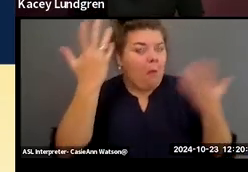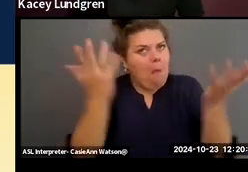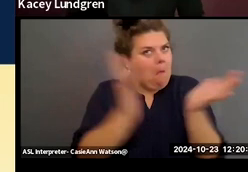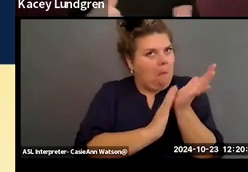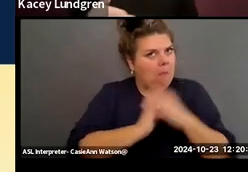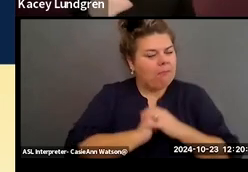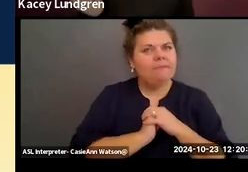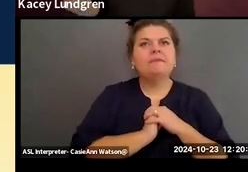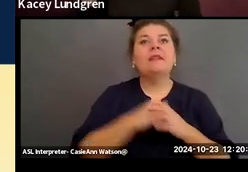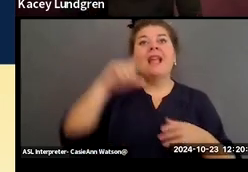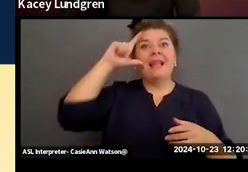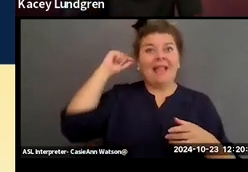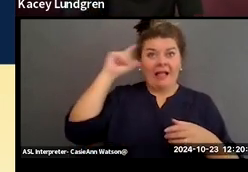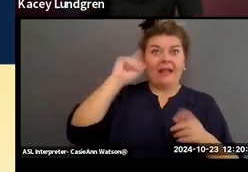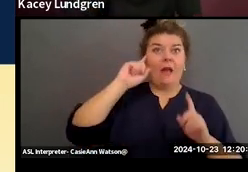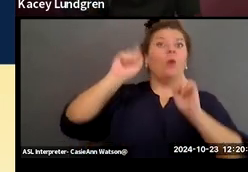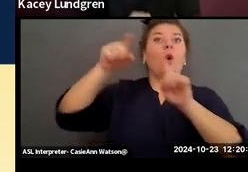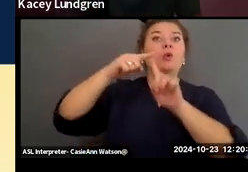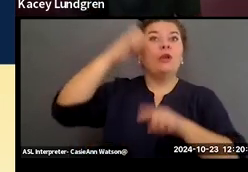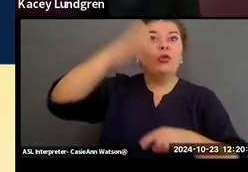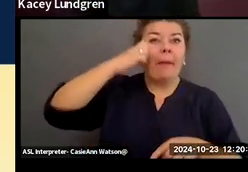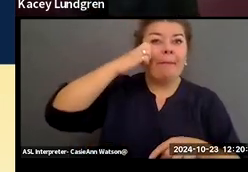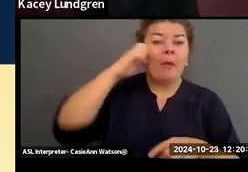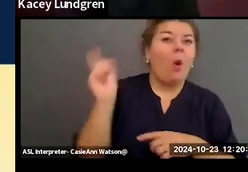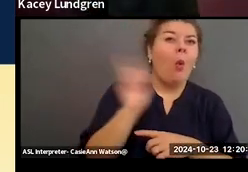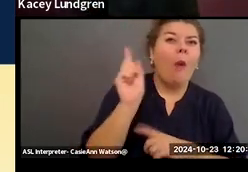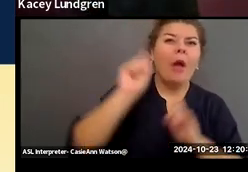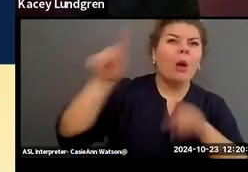Gallaudet travels to Europe. Where do you think he goes?